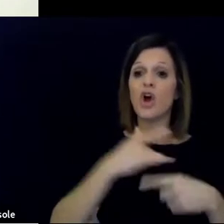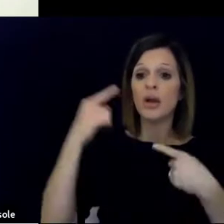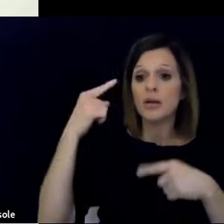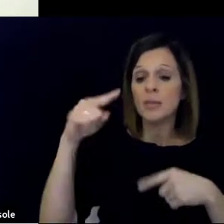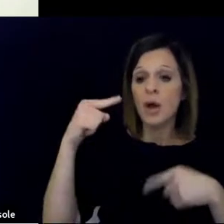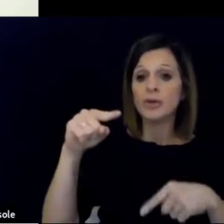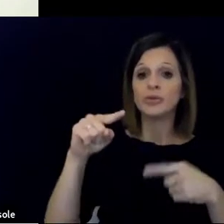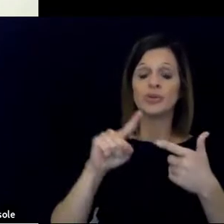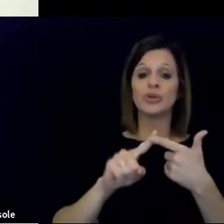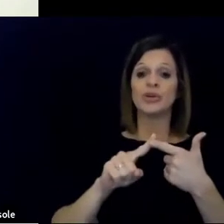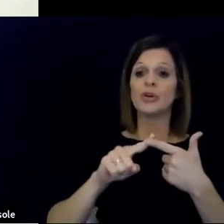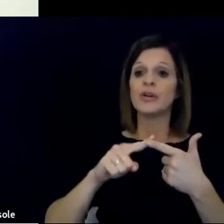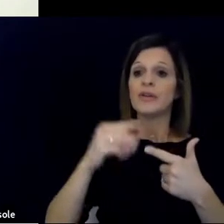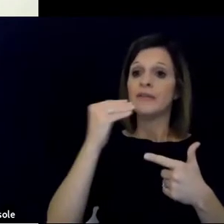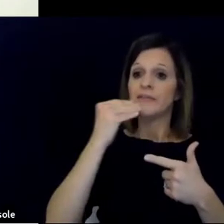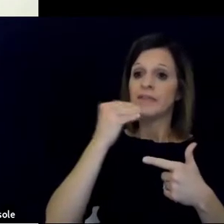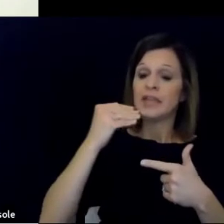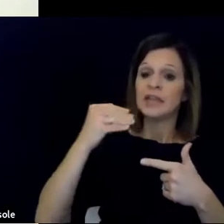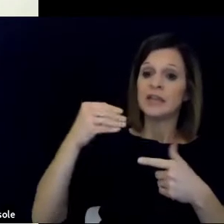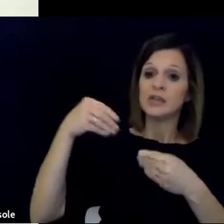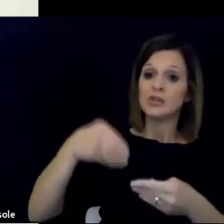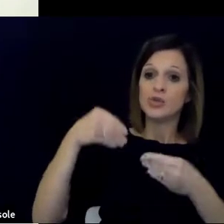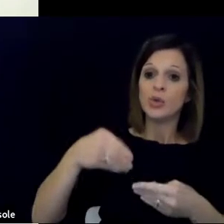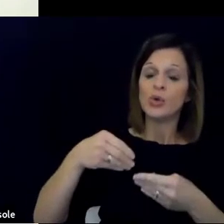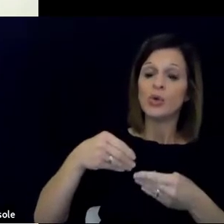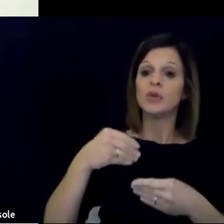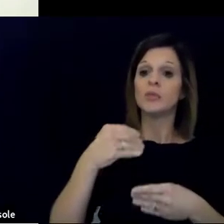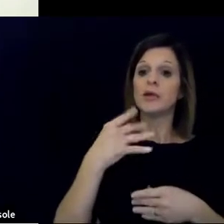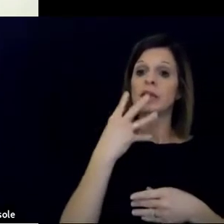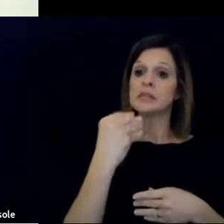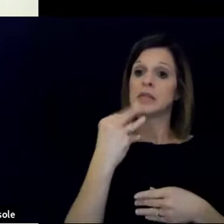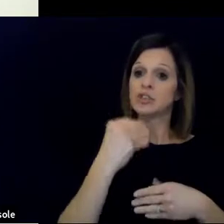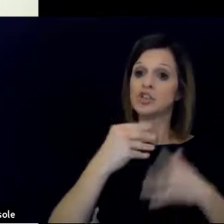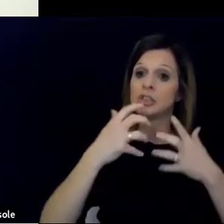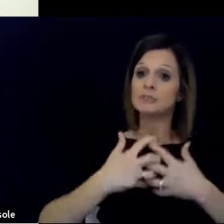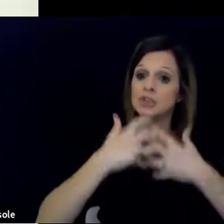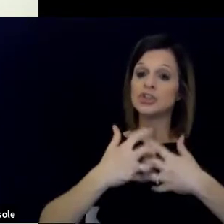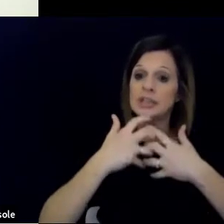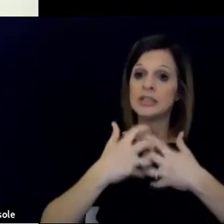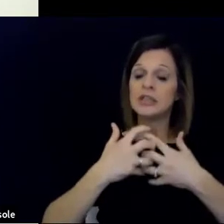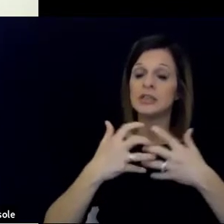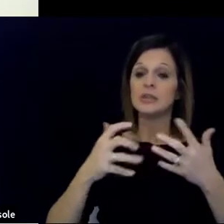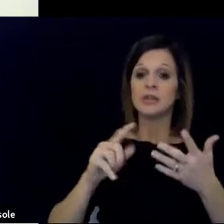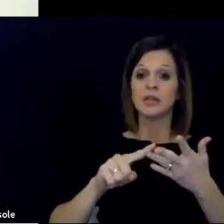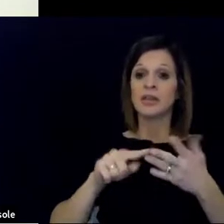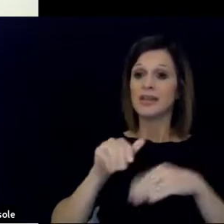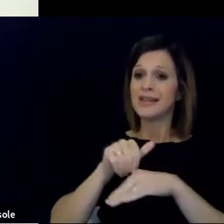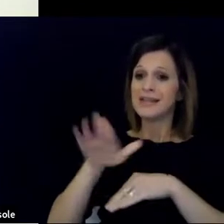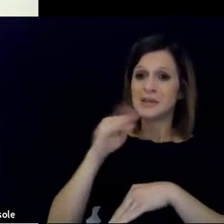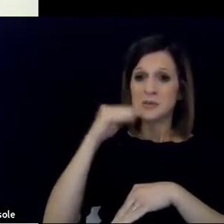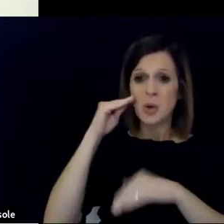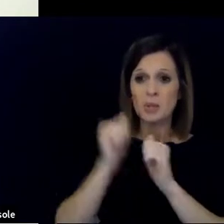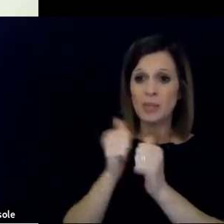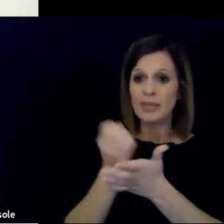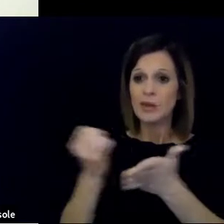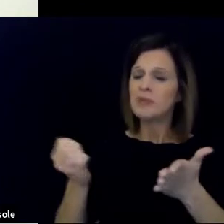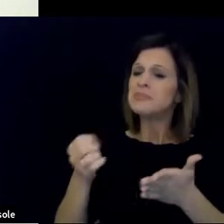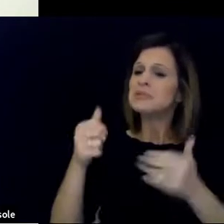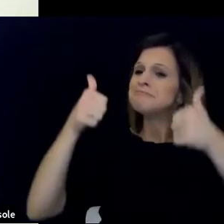feeding and sticking the tube down his back of his throat, into his stomach. And then sent us home with equipment, and said, "You've got to do great."